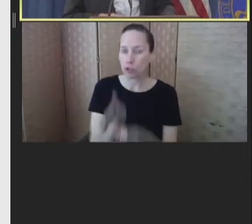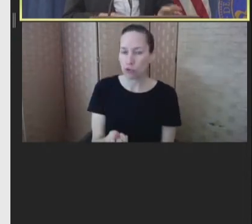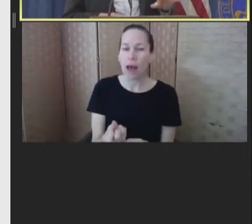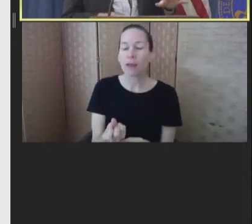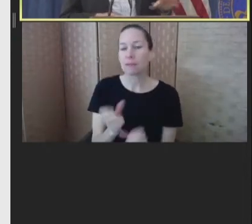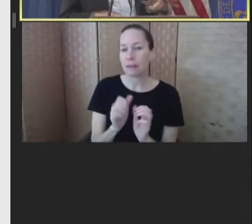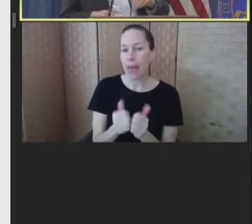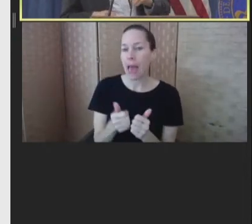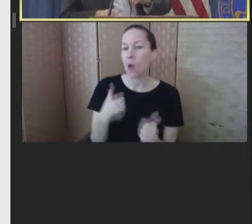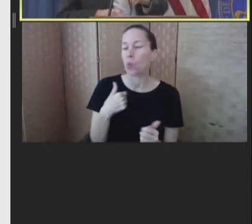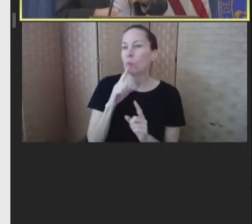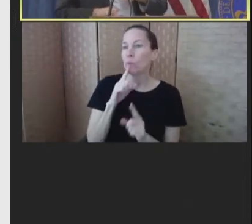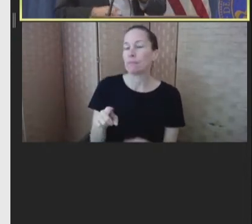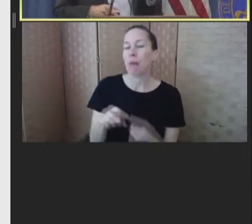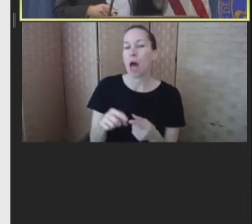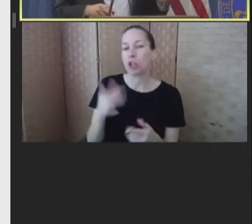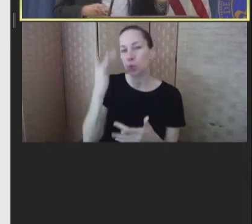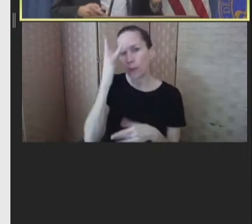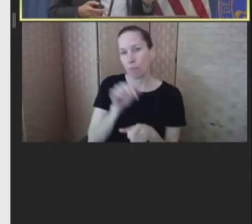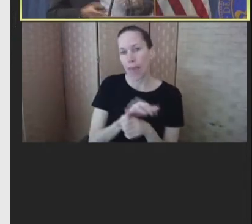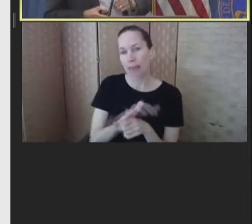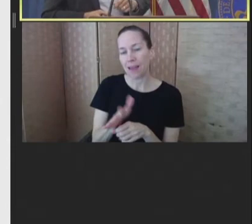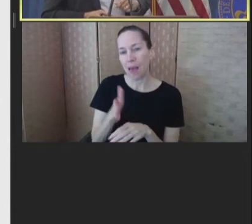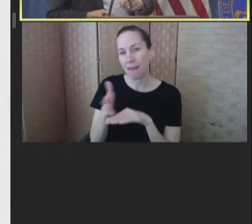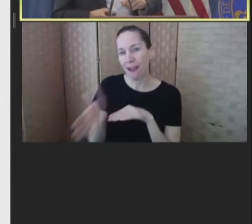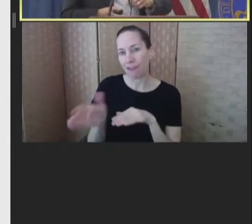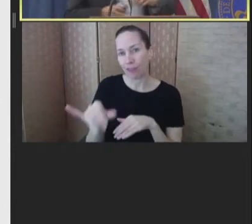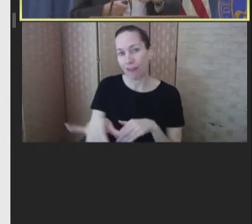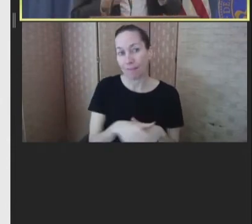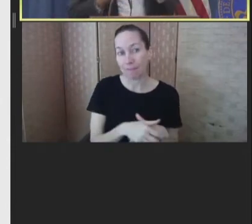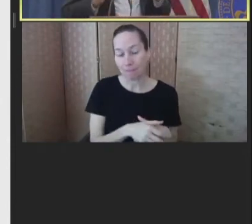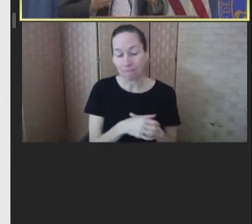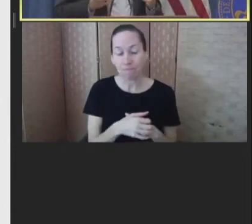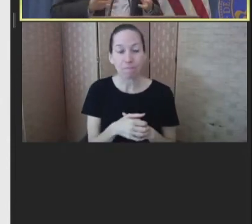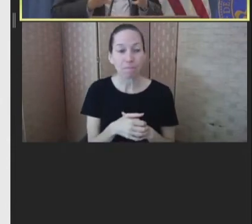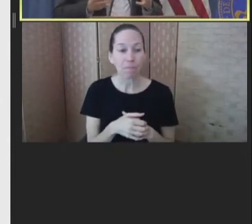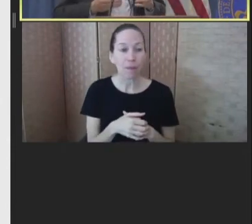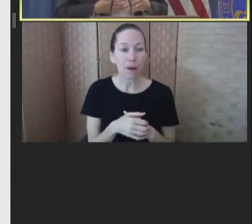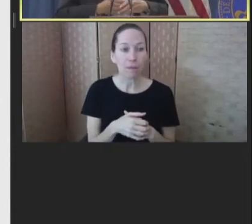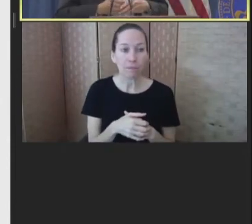The last element is building partnerships. And this is particularly important for rural areas.